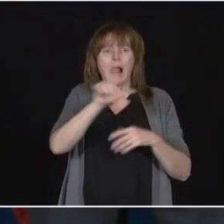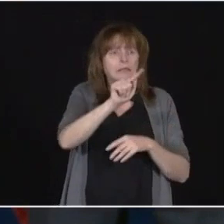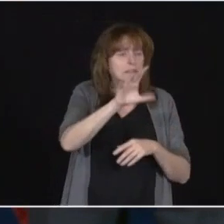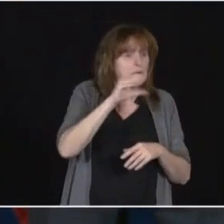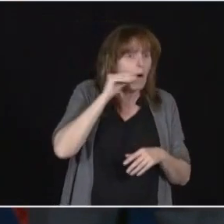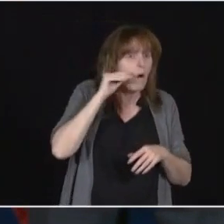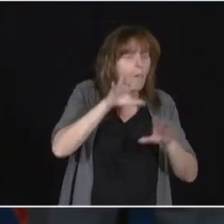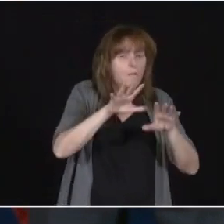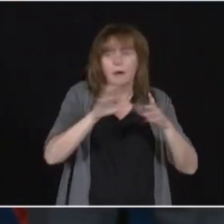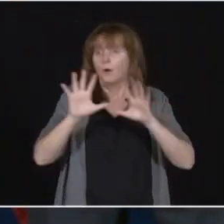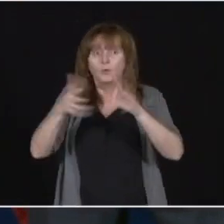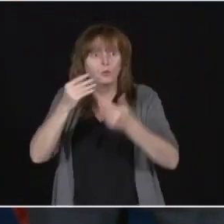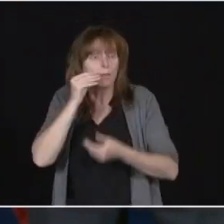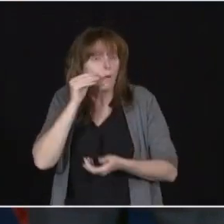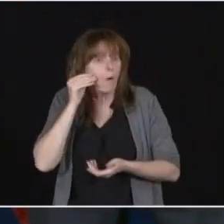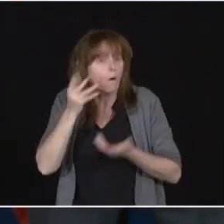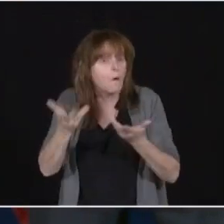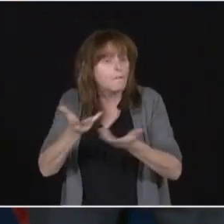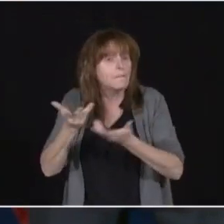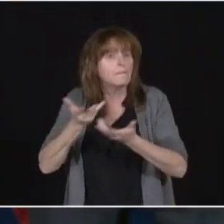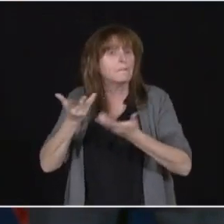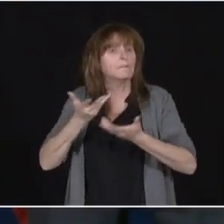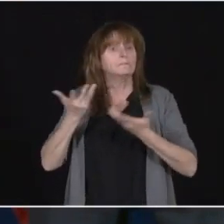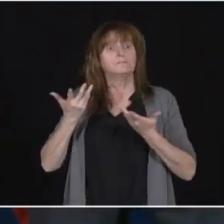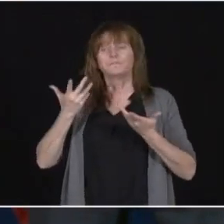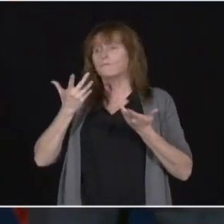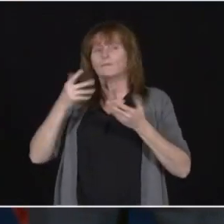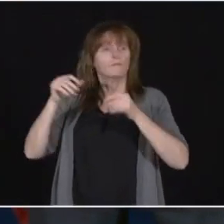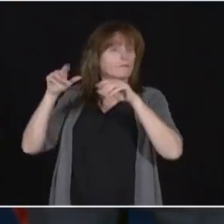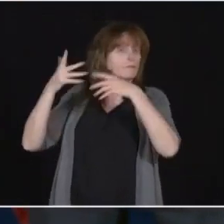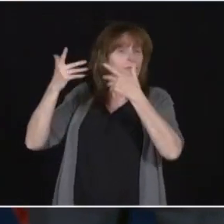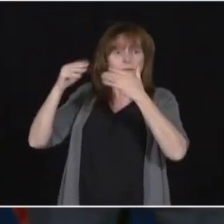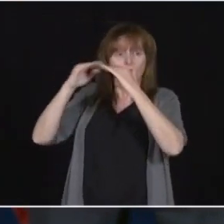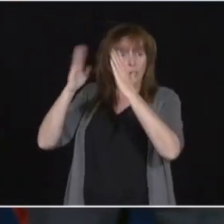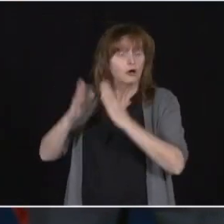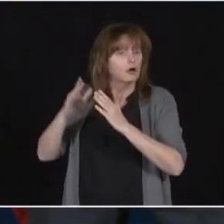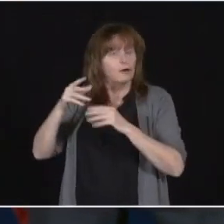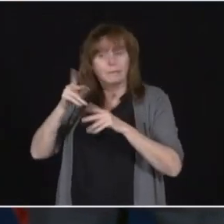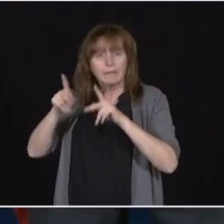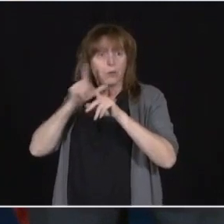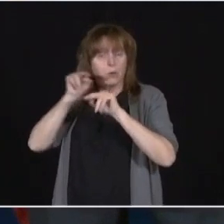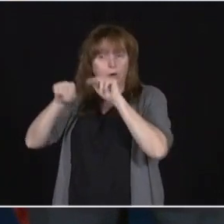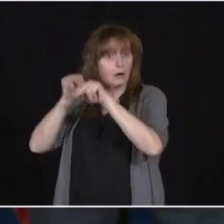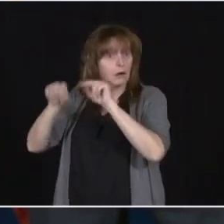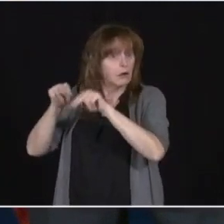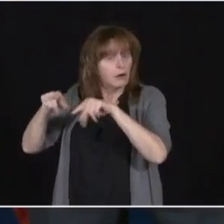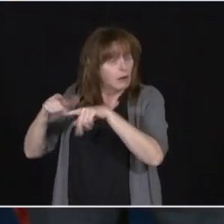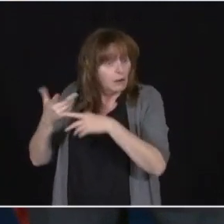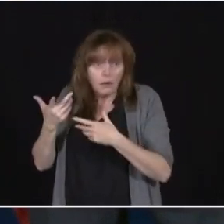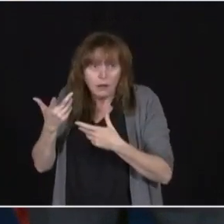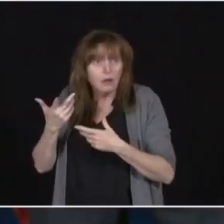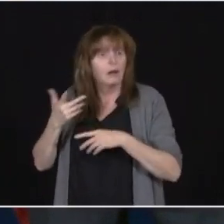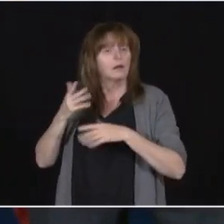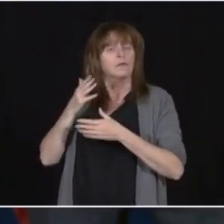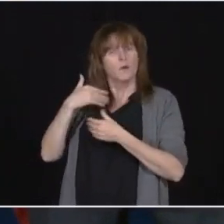where we know that there are larger numbers of COVID-19